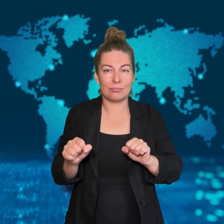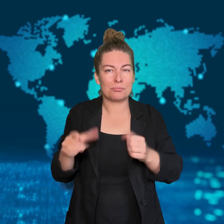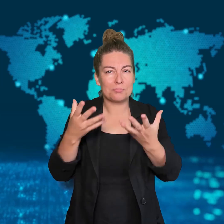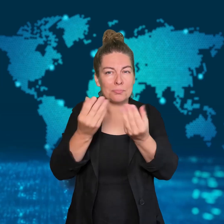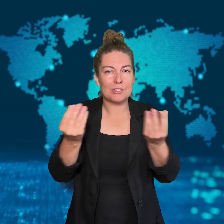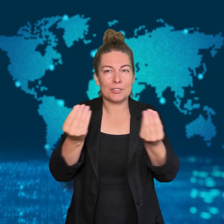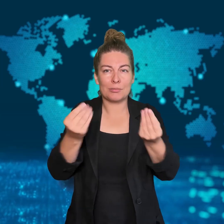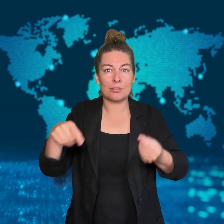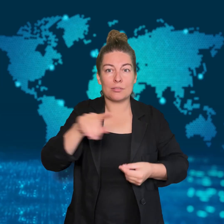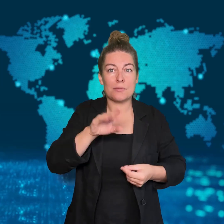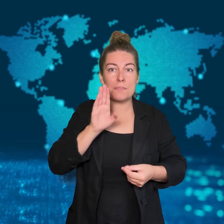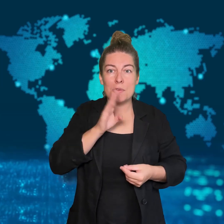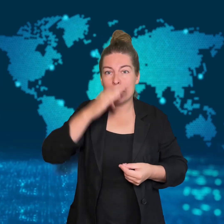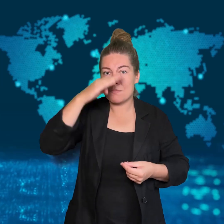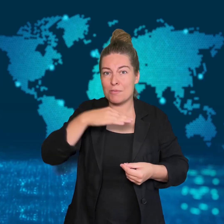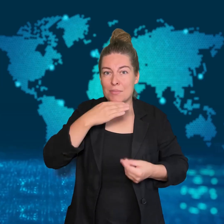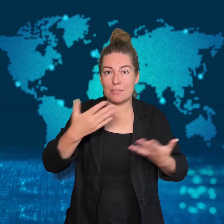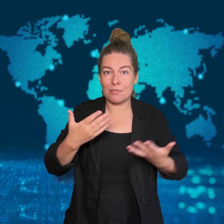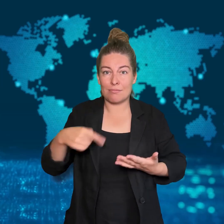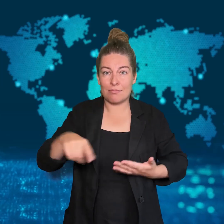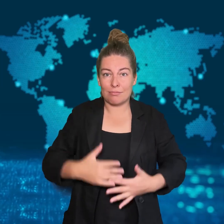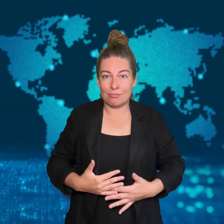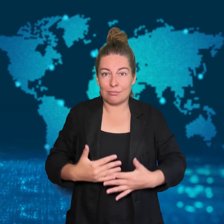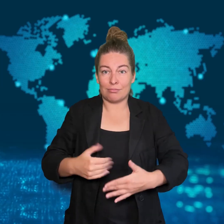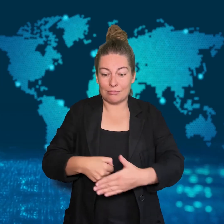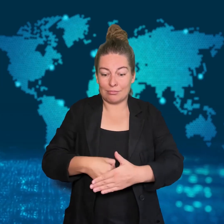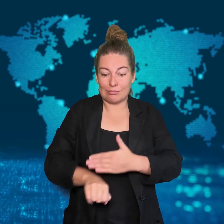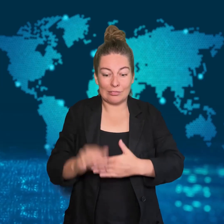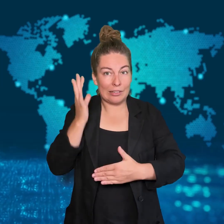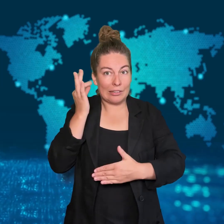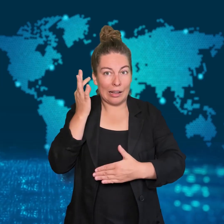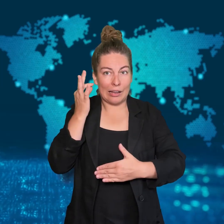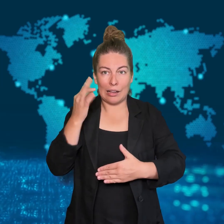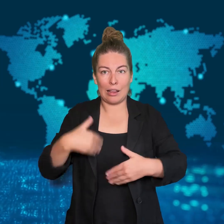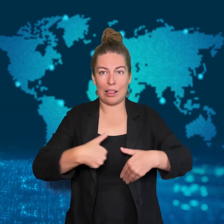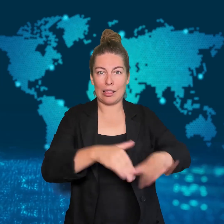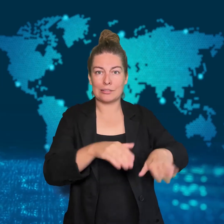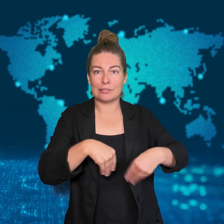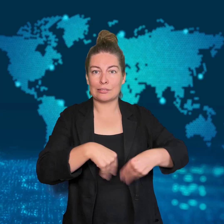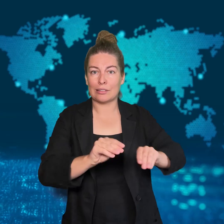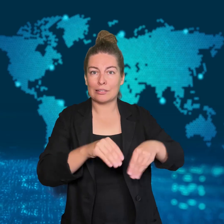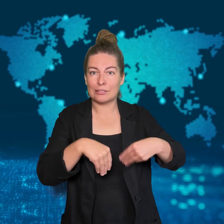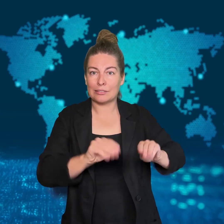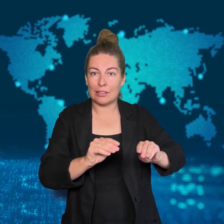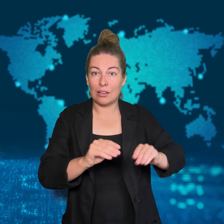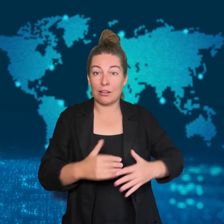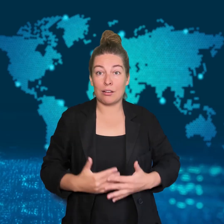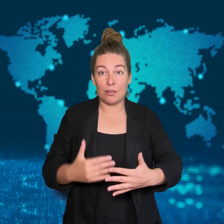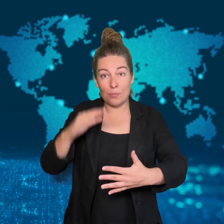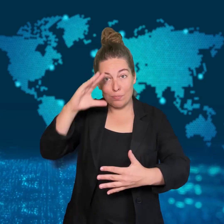baby girls were sold through an underground network while parents kept their boys.